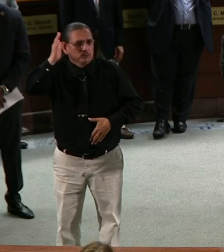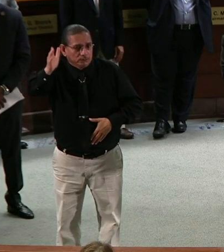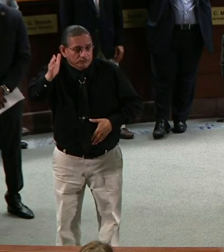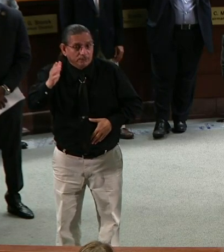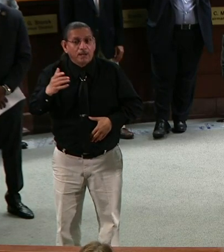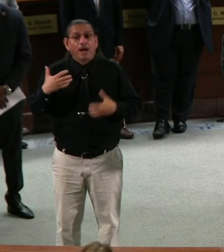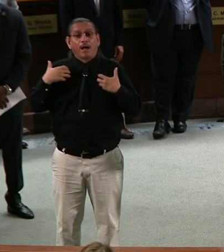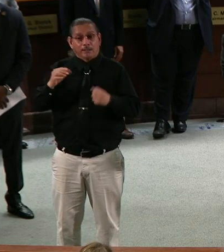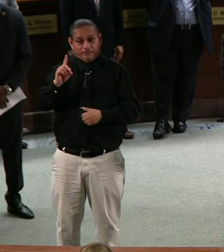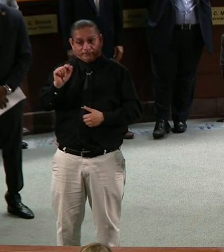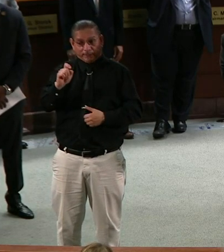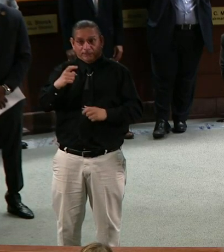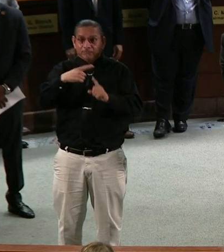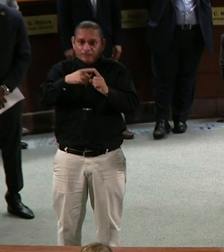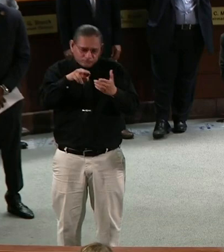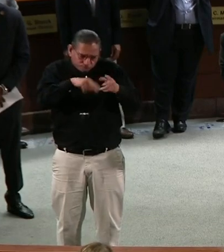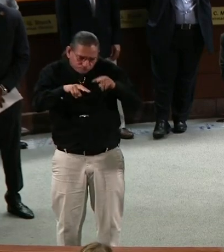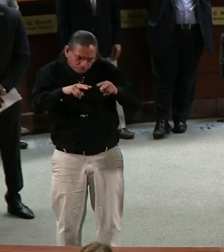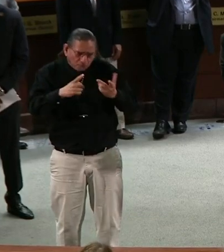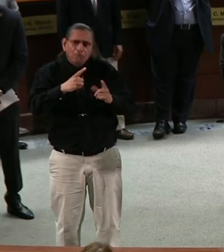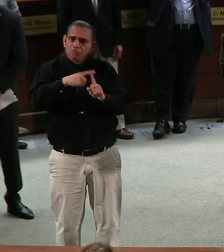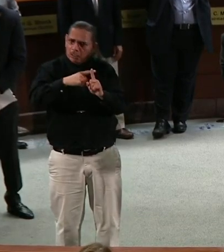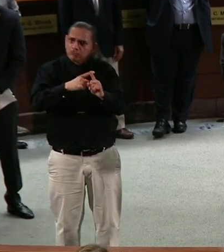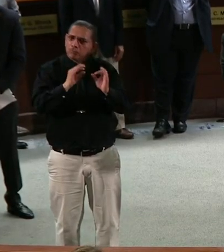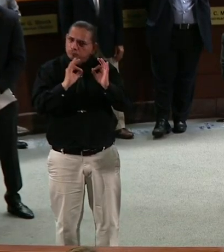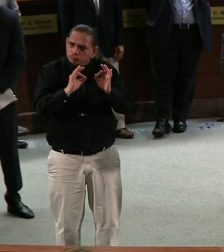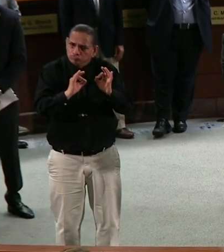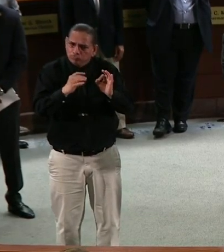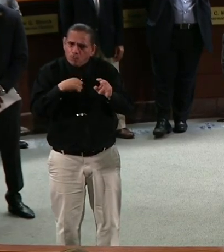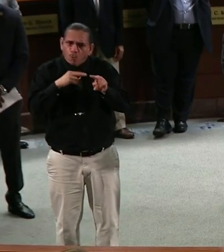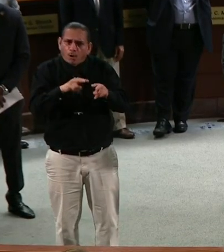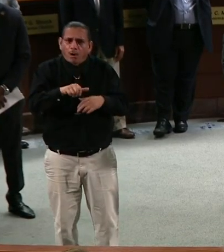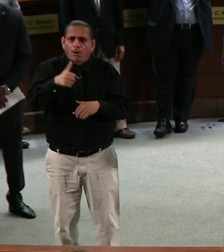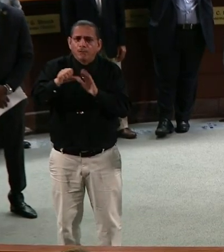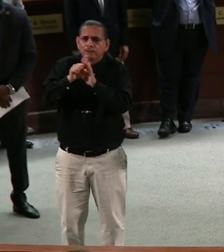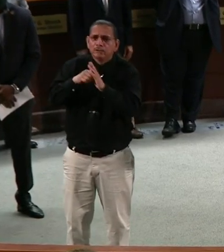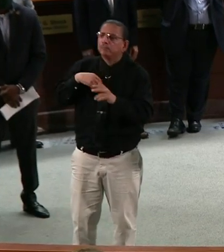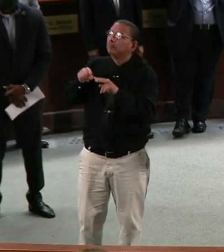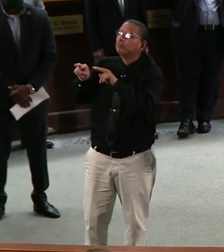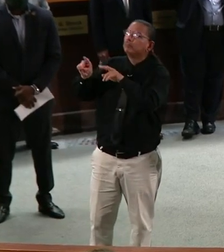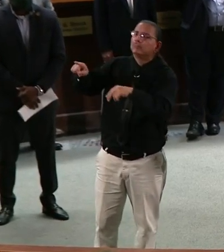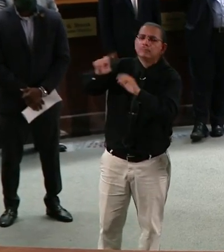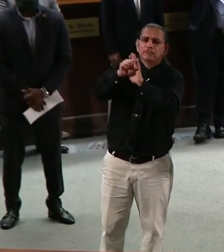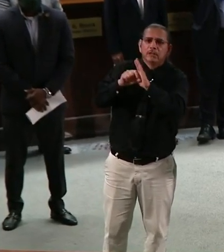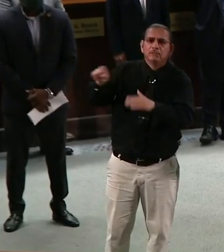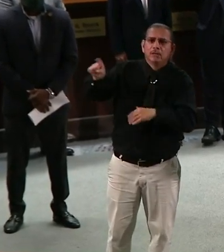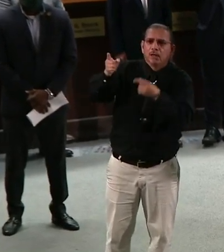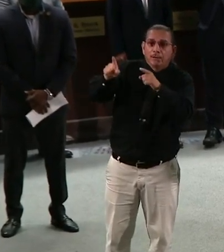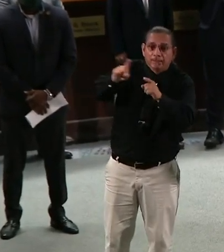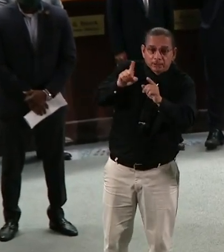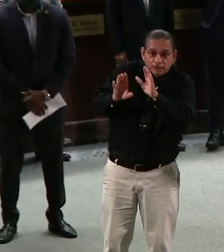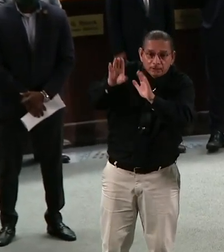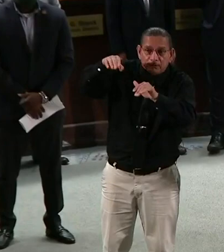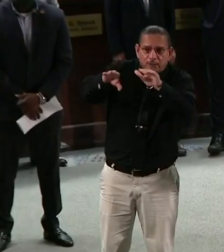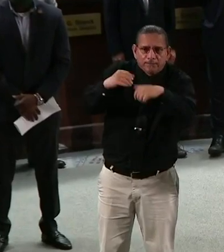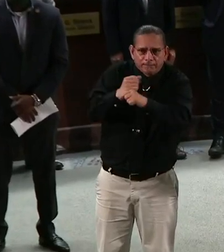DATA IS POSITIVE WE ALSO MONITORING OTHER STATES WE'RE